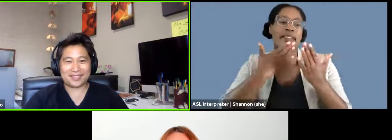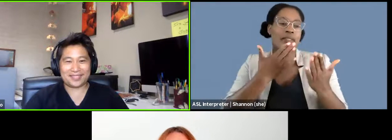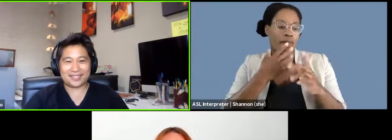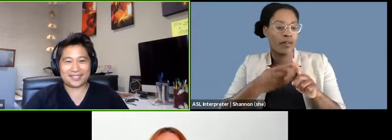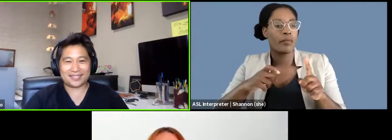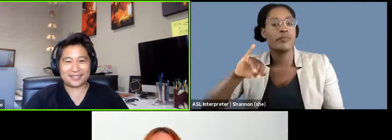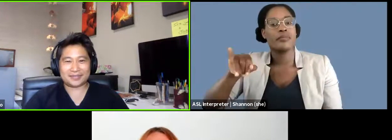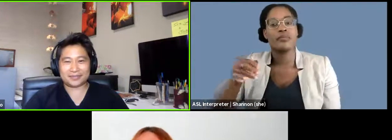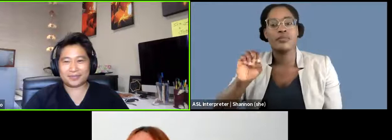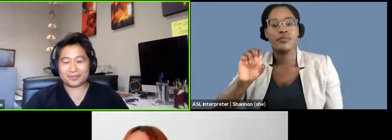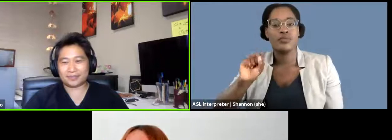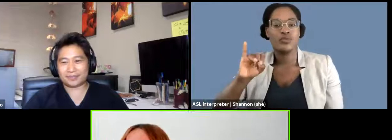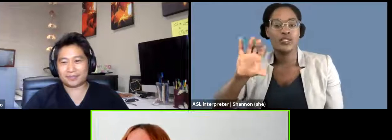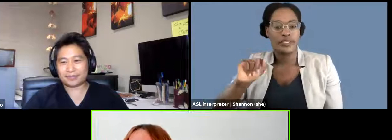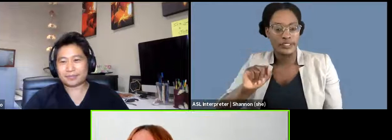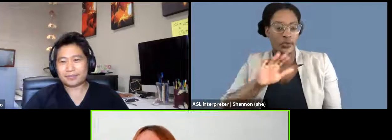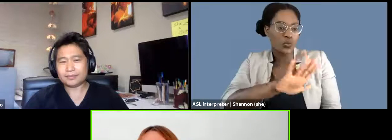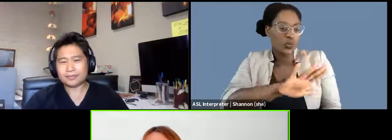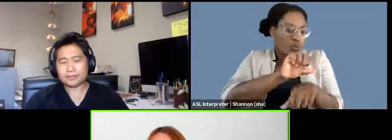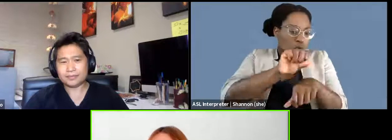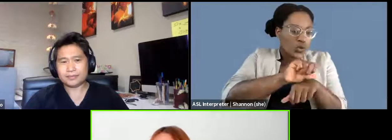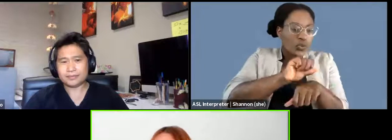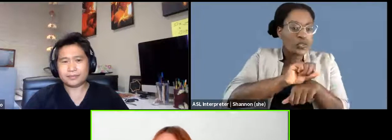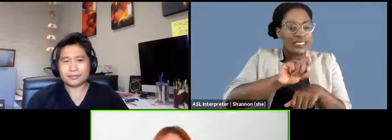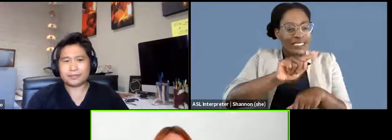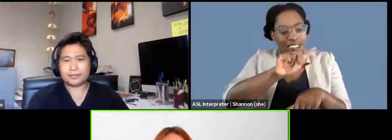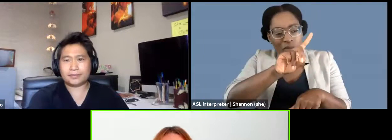If anybody else has questions, I will